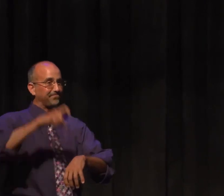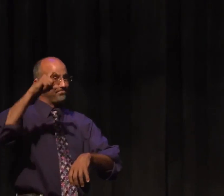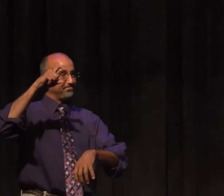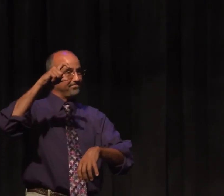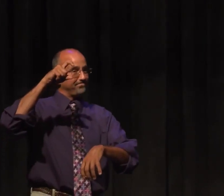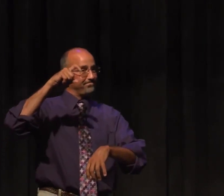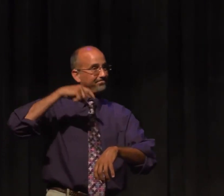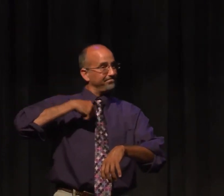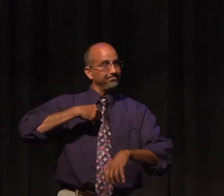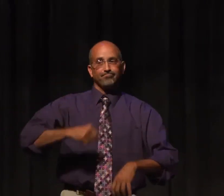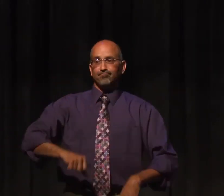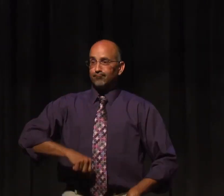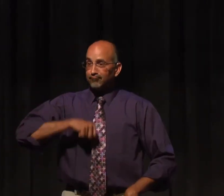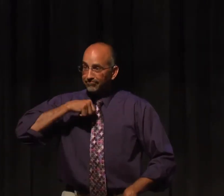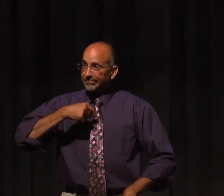Now, it's time.